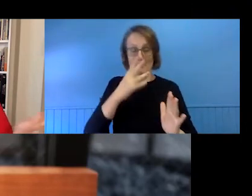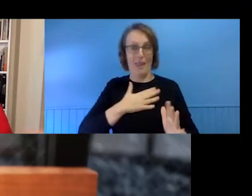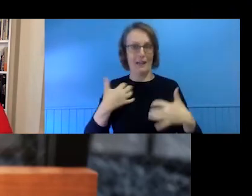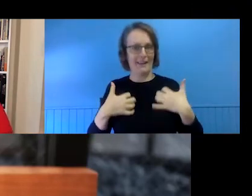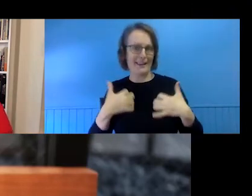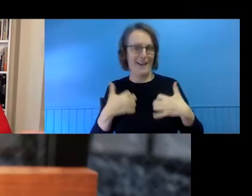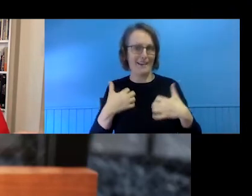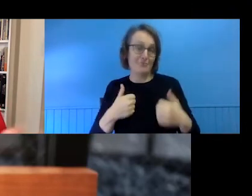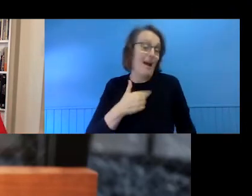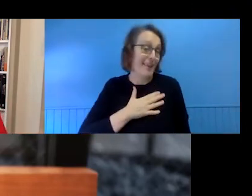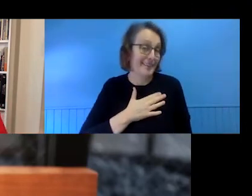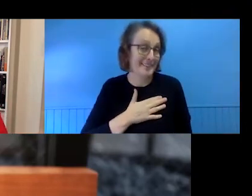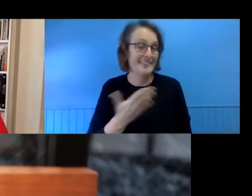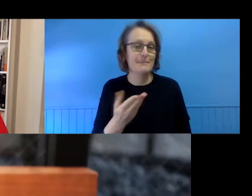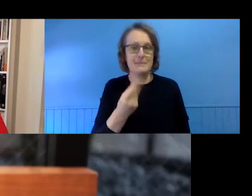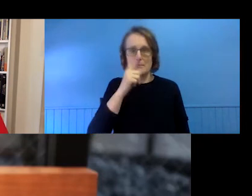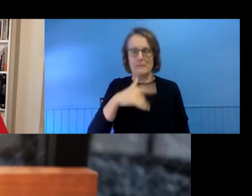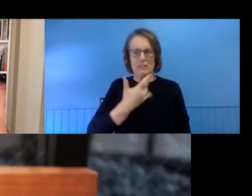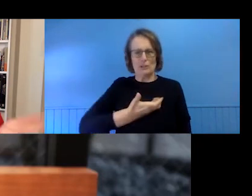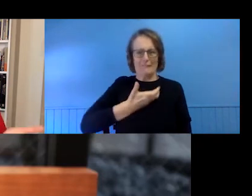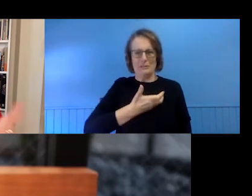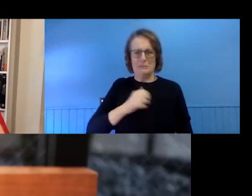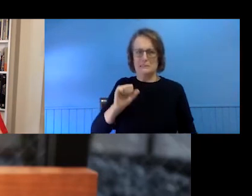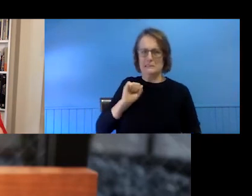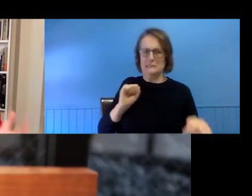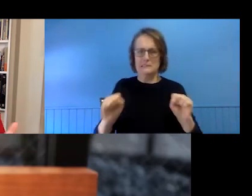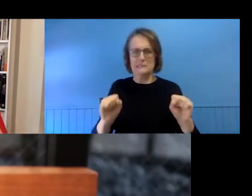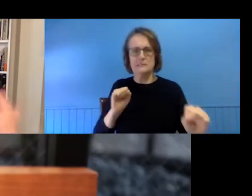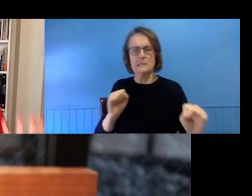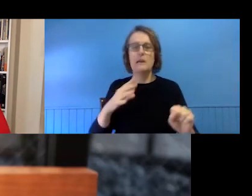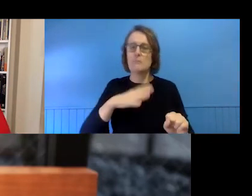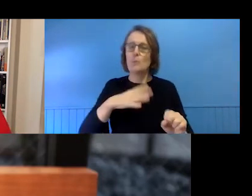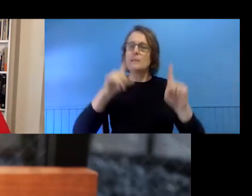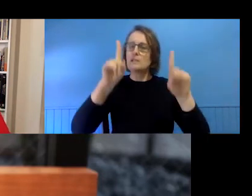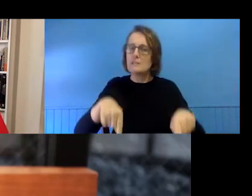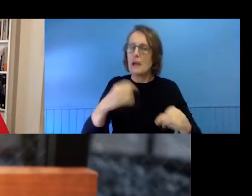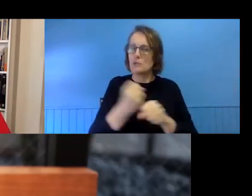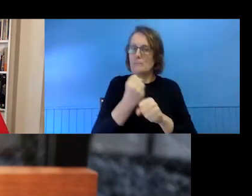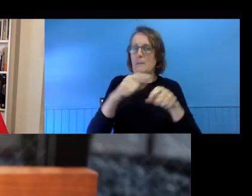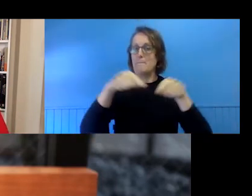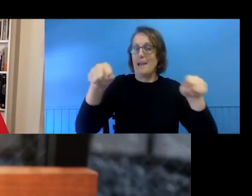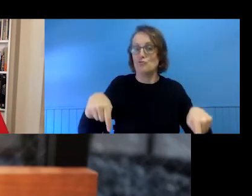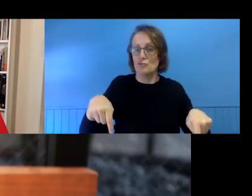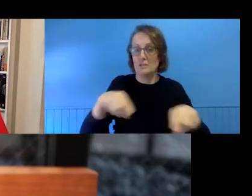way. I'm one of those people. But that's where we need to start creating some boundaries, particularly in really small